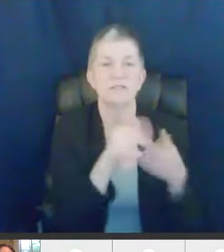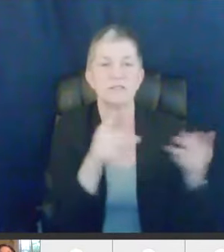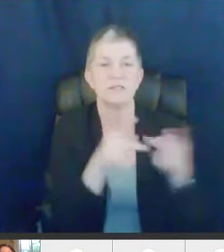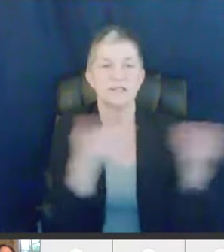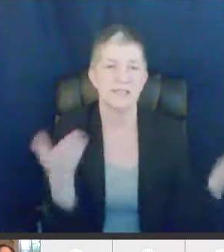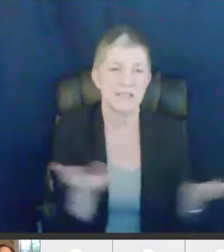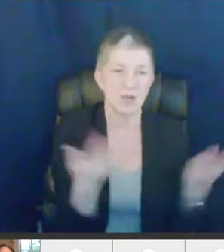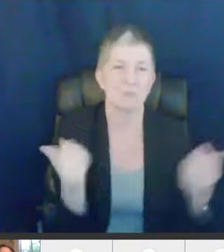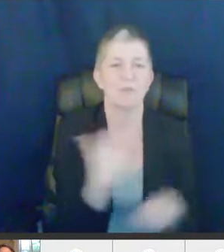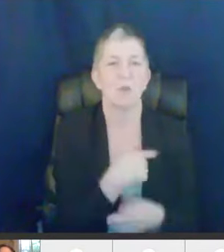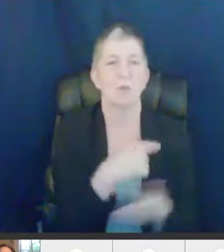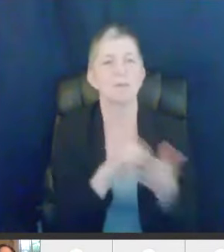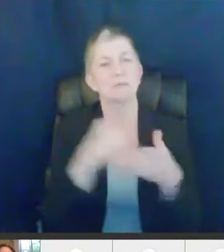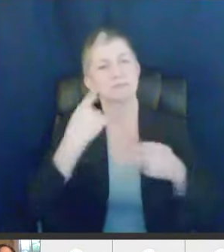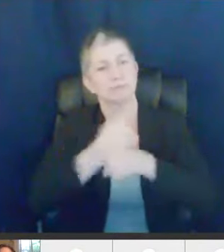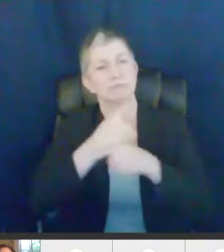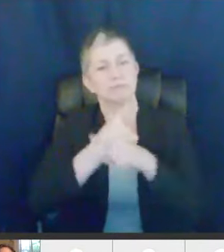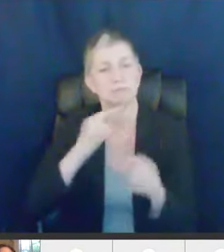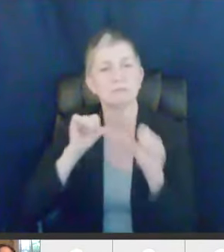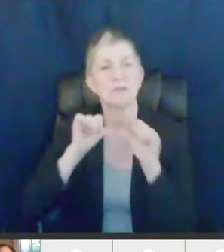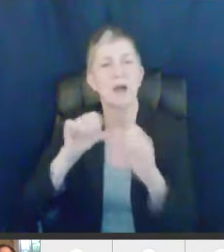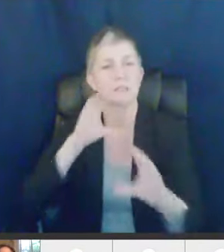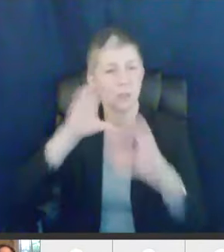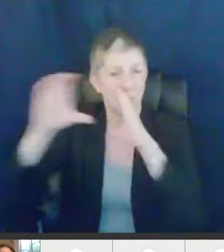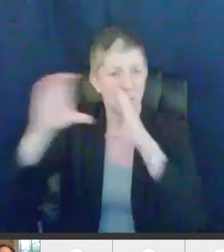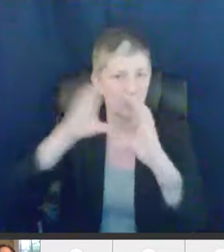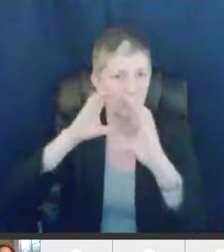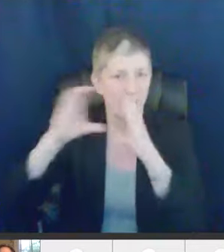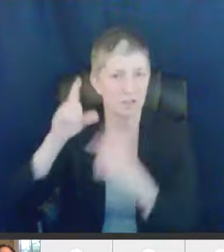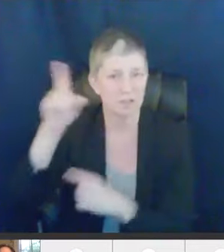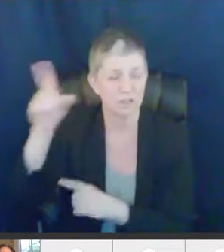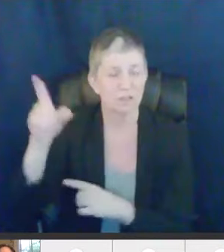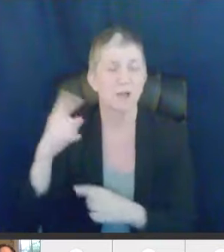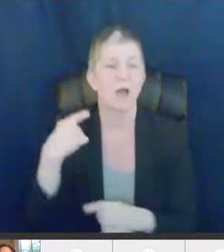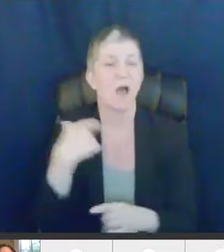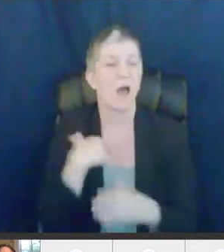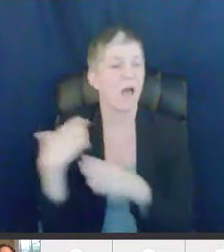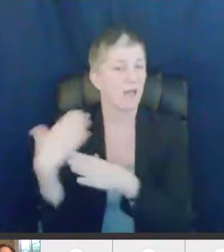we've been at regular and constant communication and I have shared with the